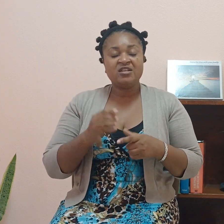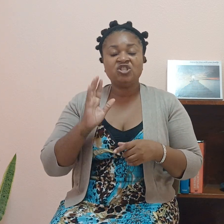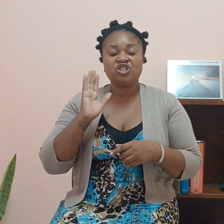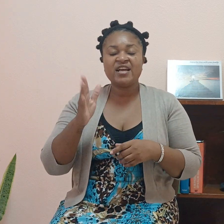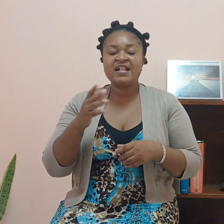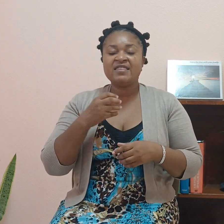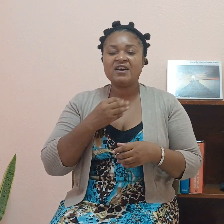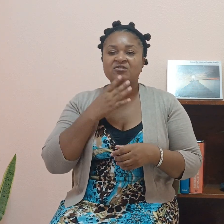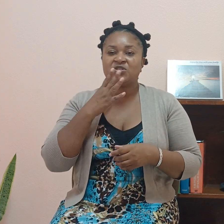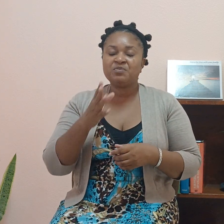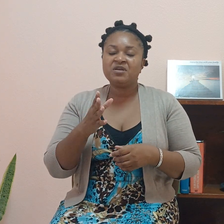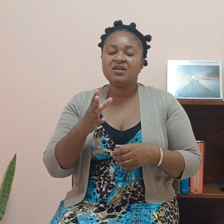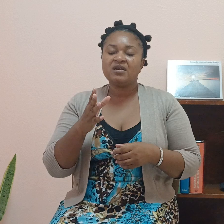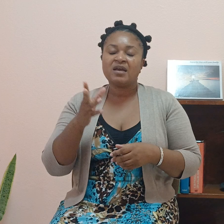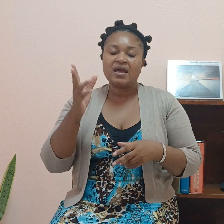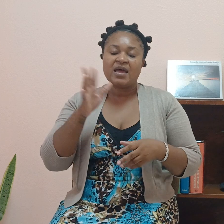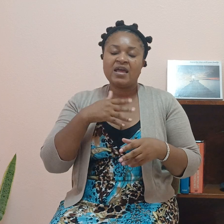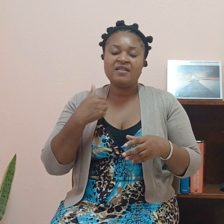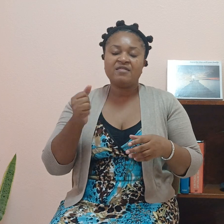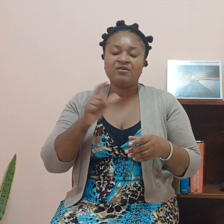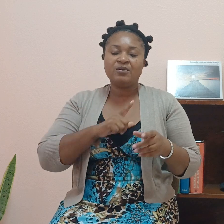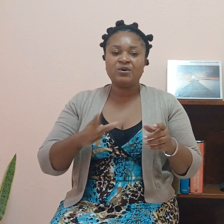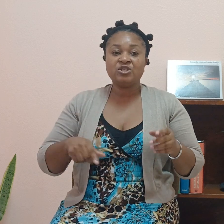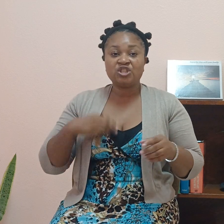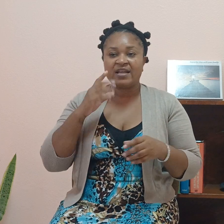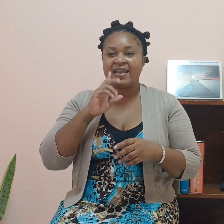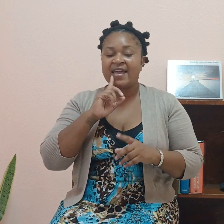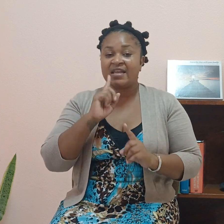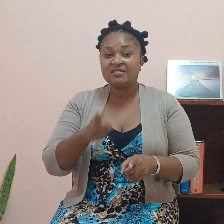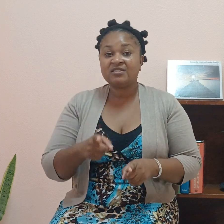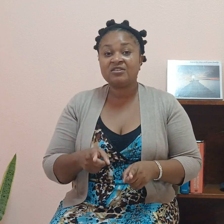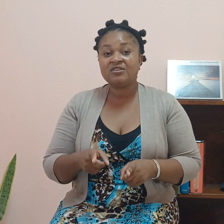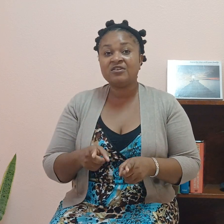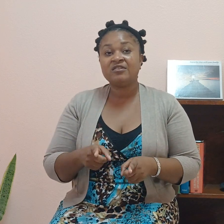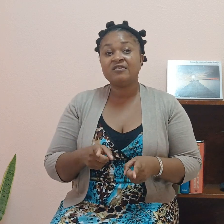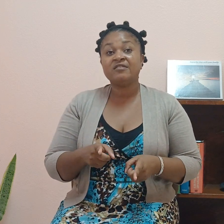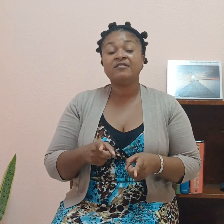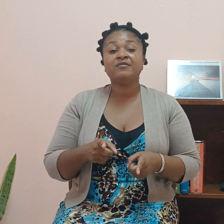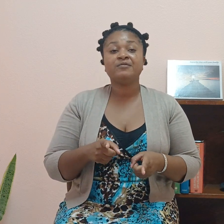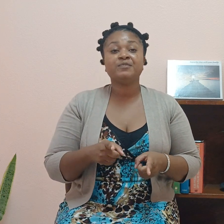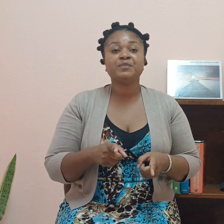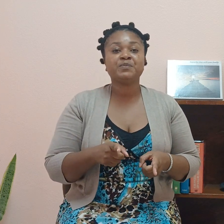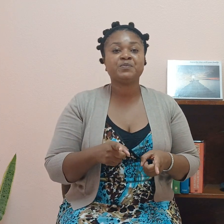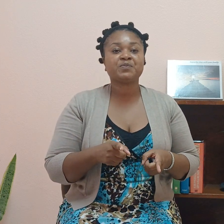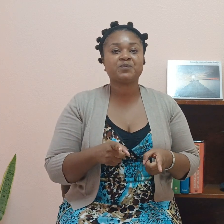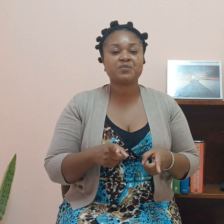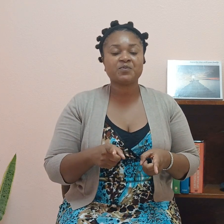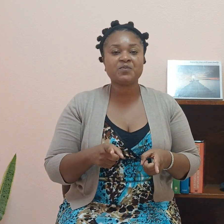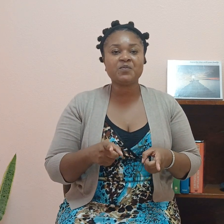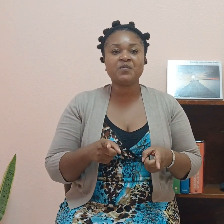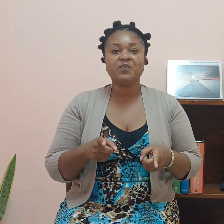Then shalt thou call, and the Lord shall answer;